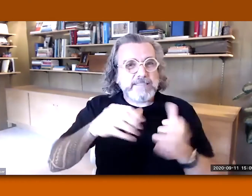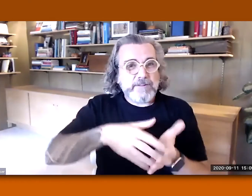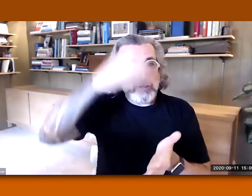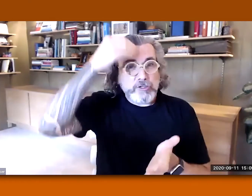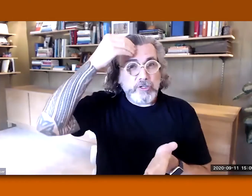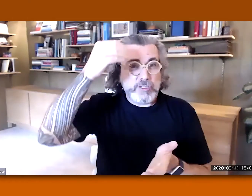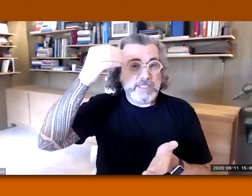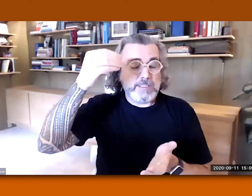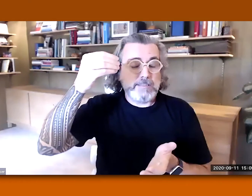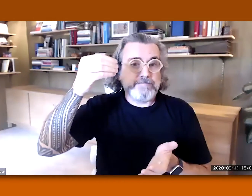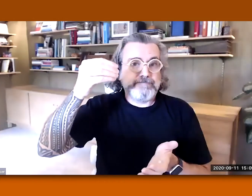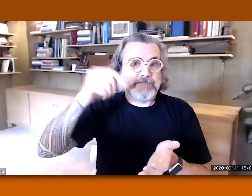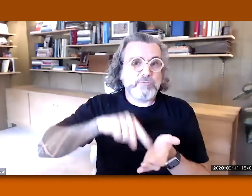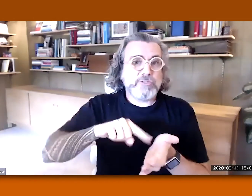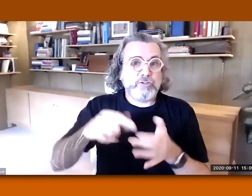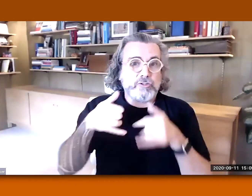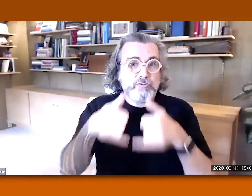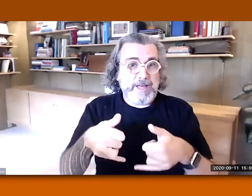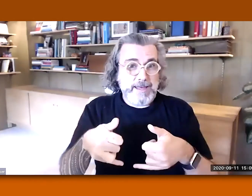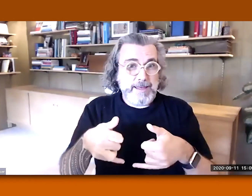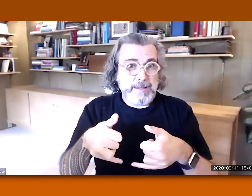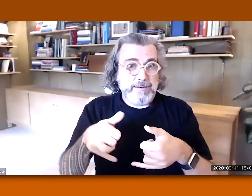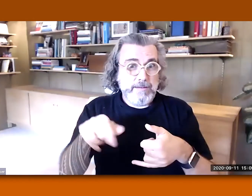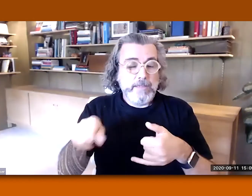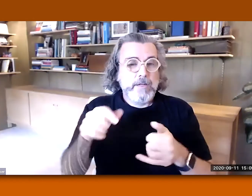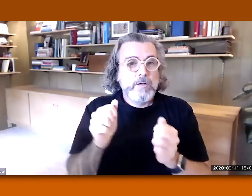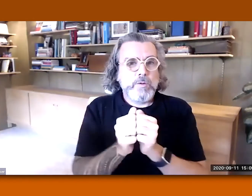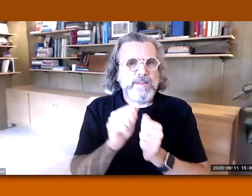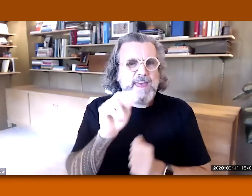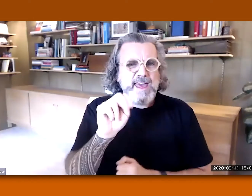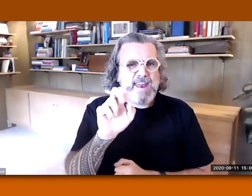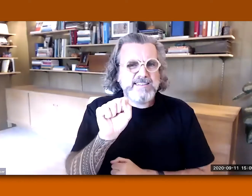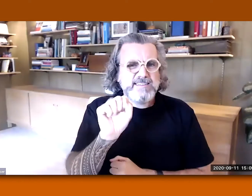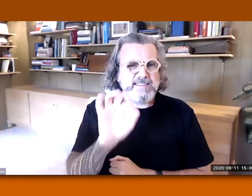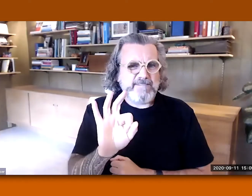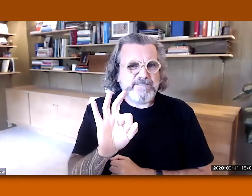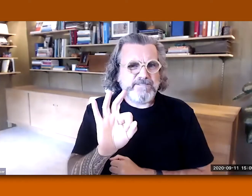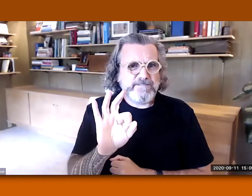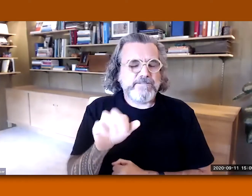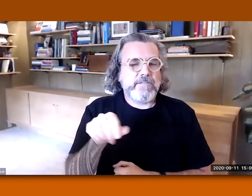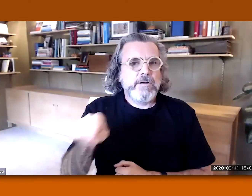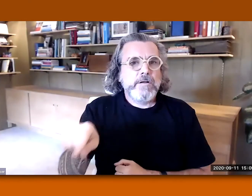And I then was involved in the VL2 Center at Gallaudet.